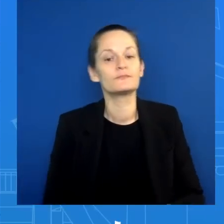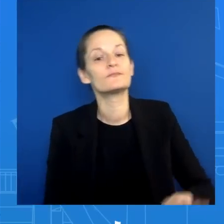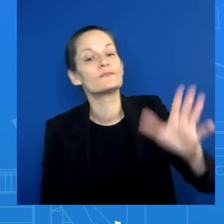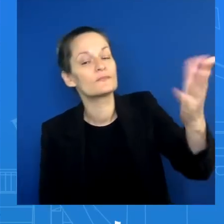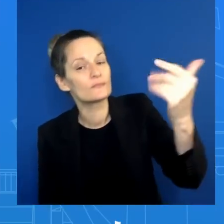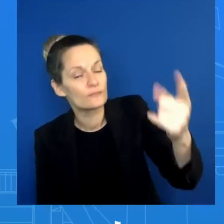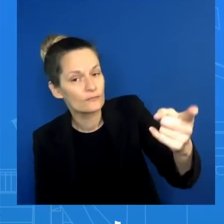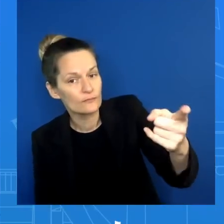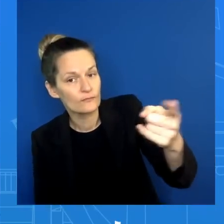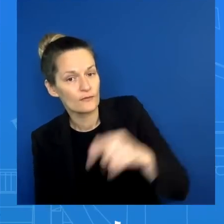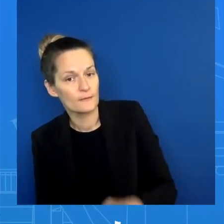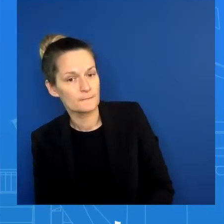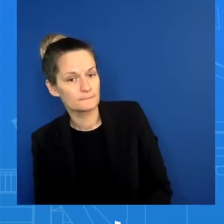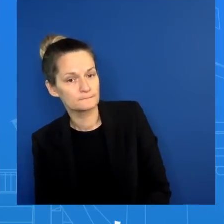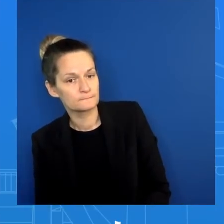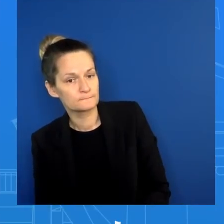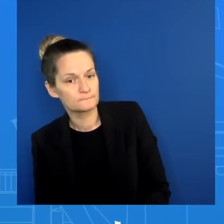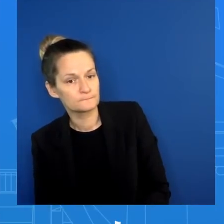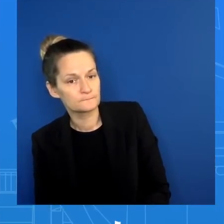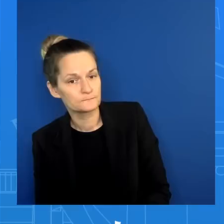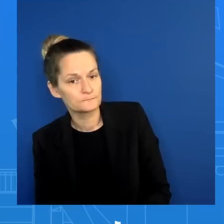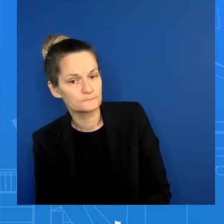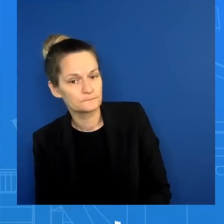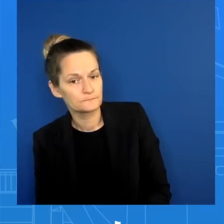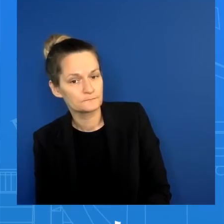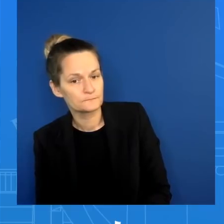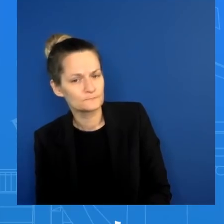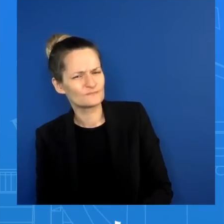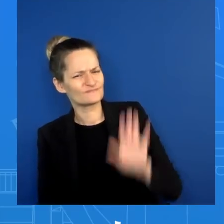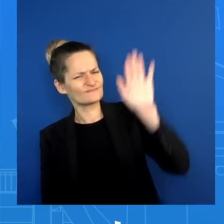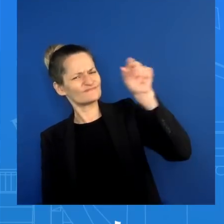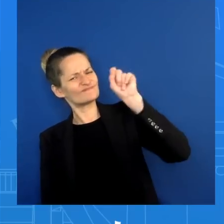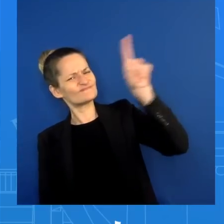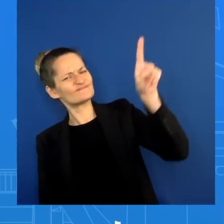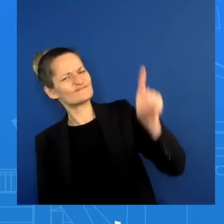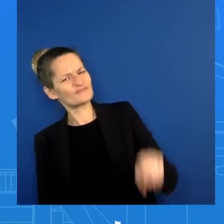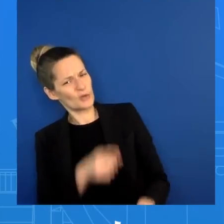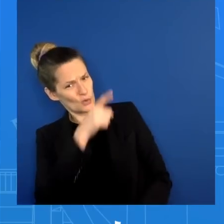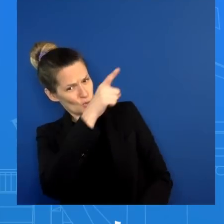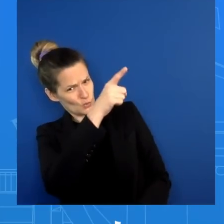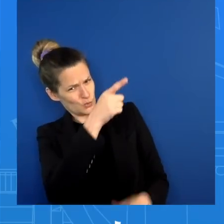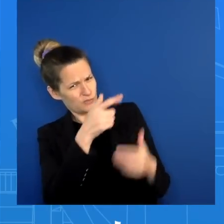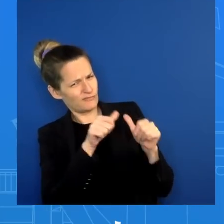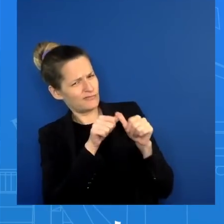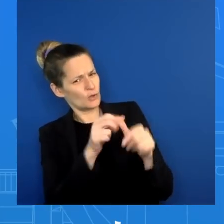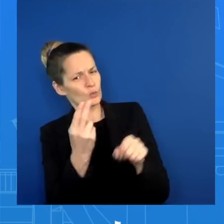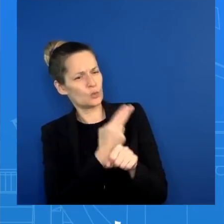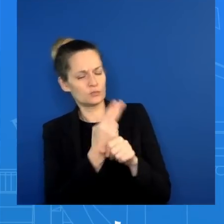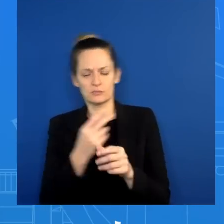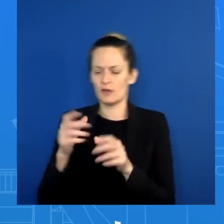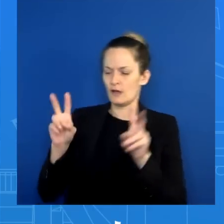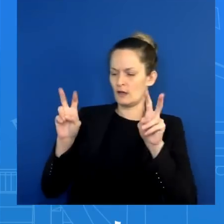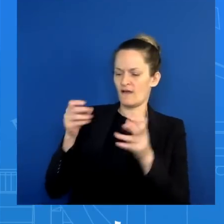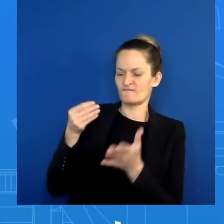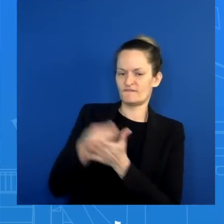that this is a fiscally responsible way of doing this. But can you explain a little bit about how you guys think it is fiscally responsible